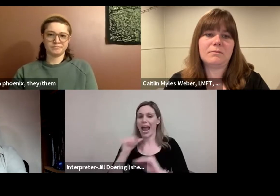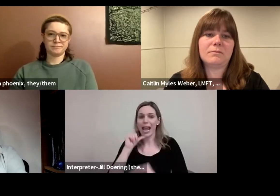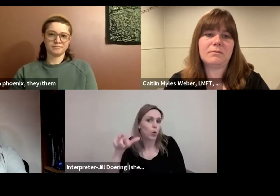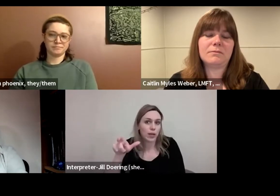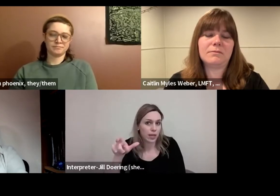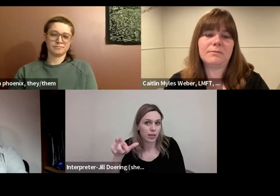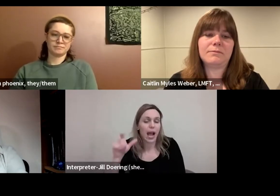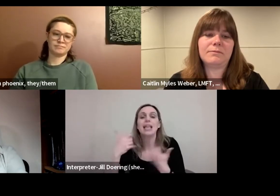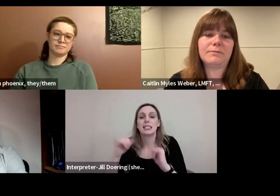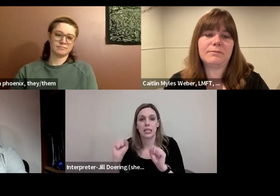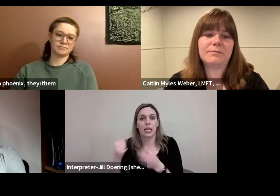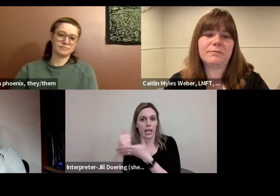Thank you.